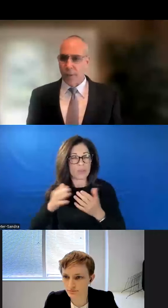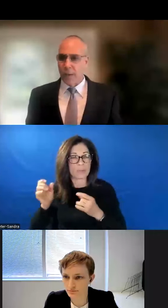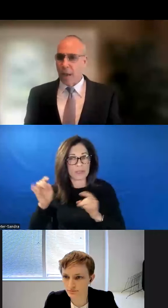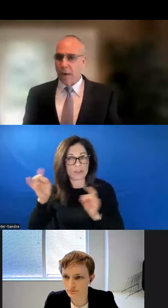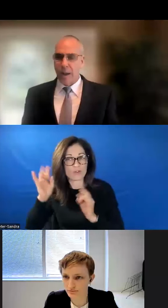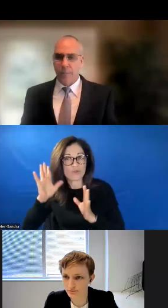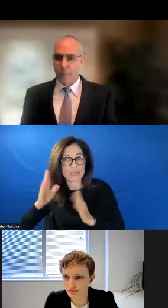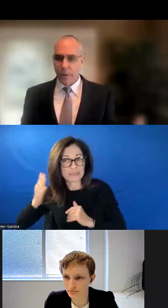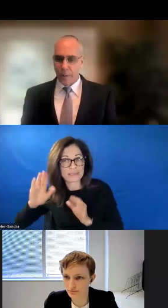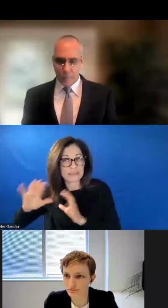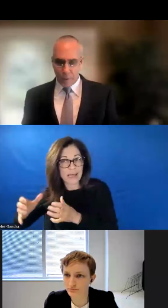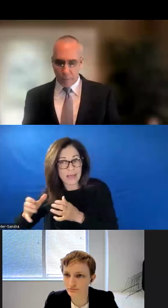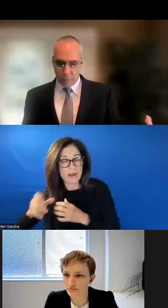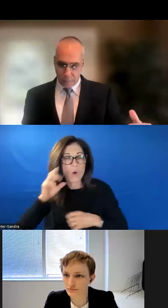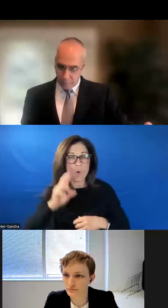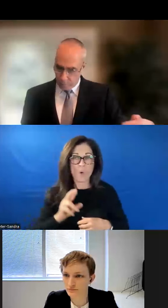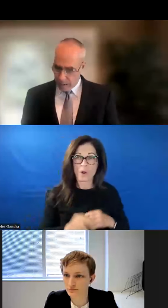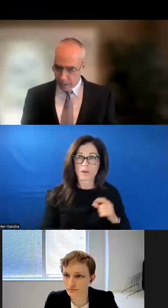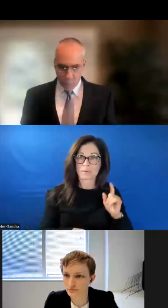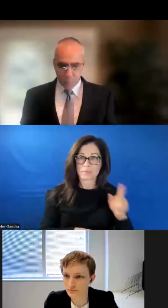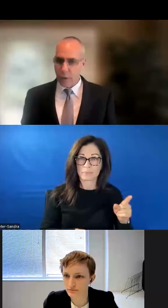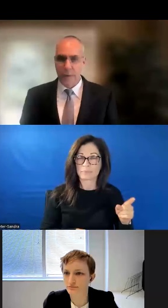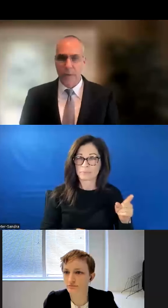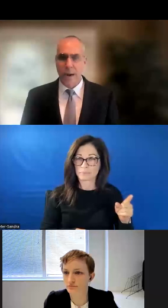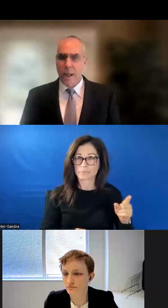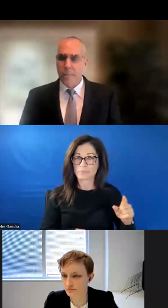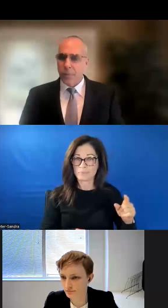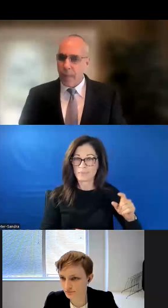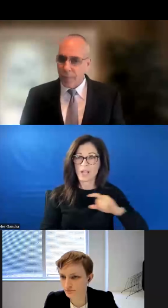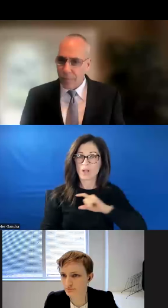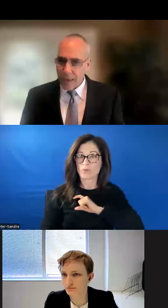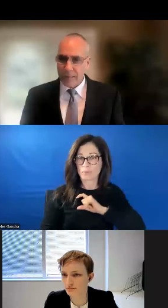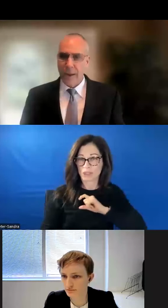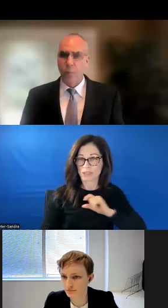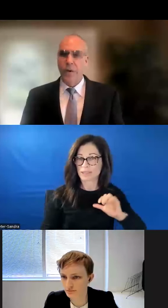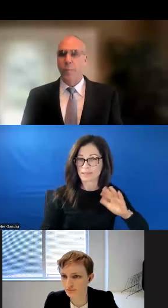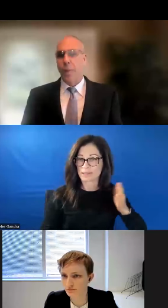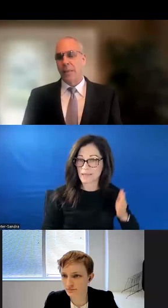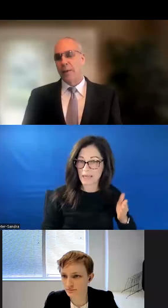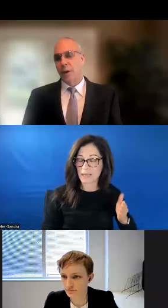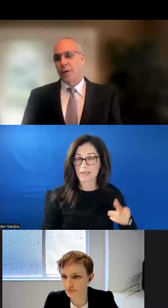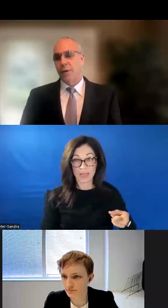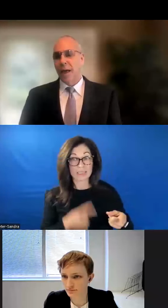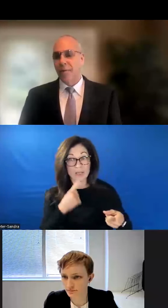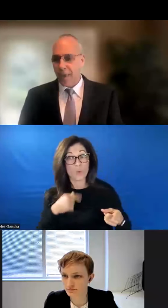ON THE JUSTICE SIDE. THEY SAY WE NEED TO MAKE THESE CHANGES AND